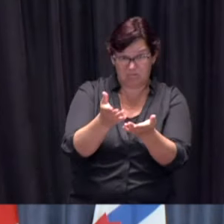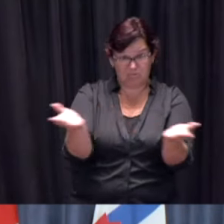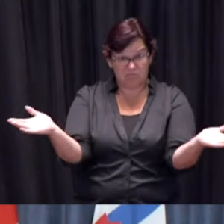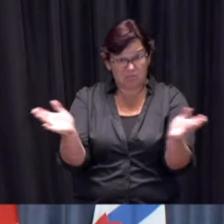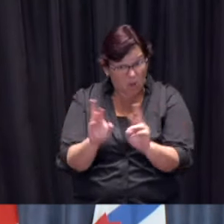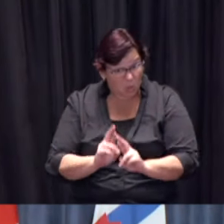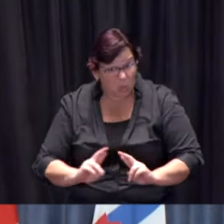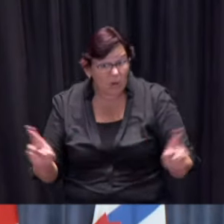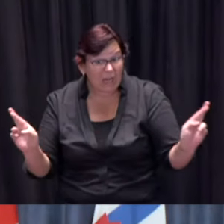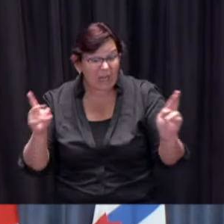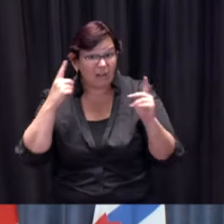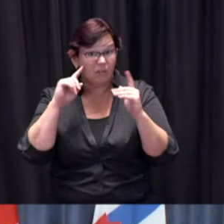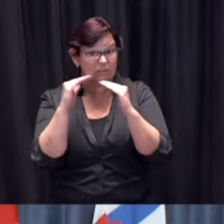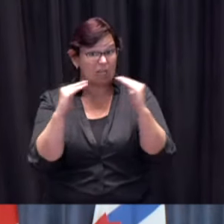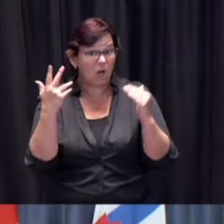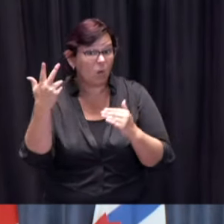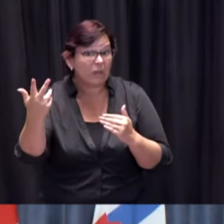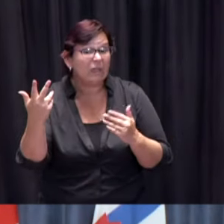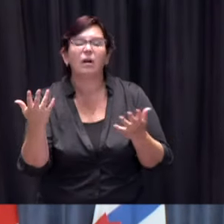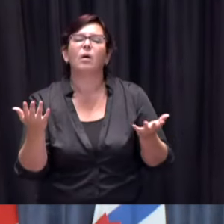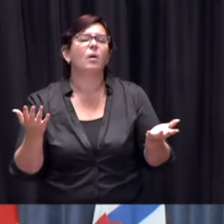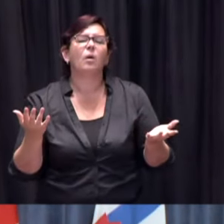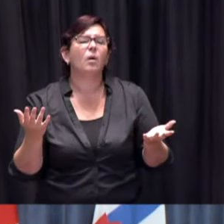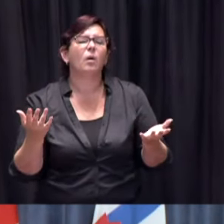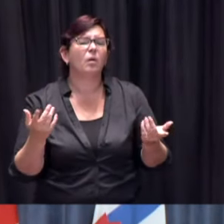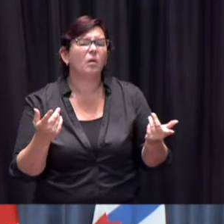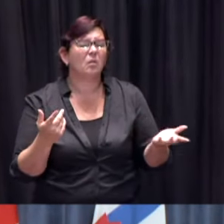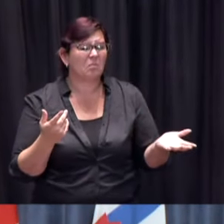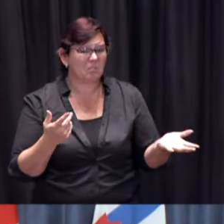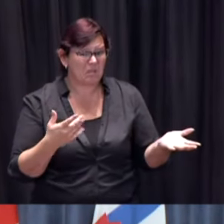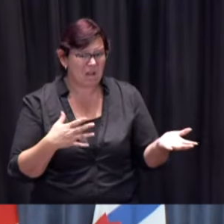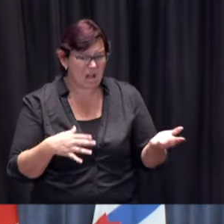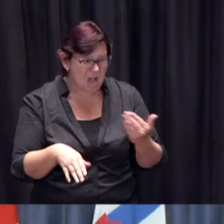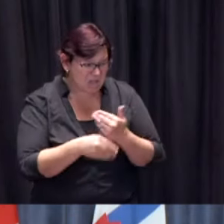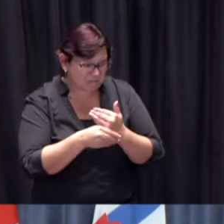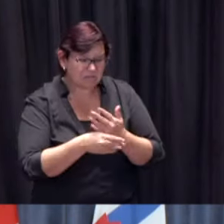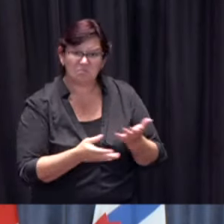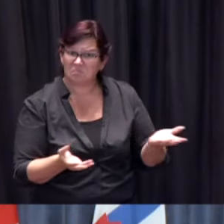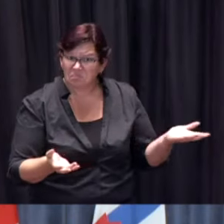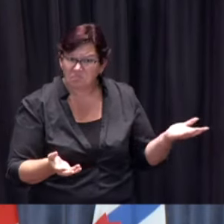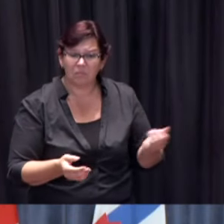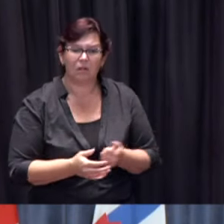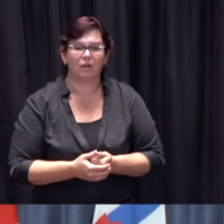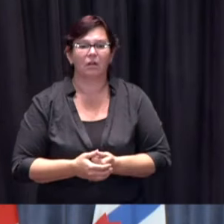comment on this as well but I can just say this to you the work that has been done by public health and by the different departments